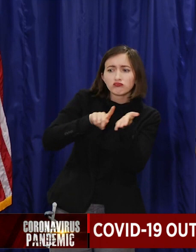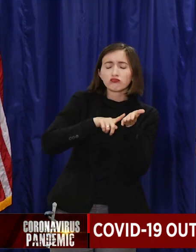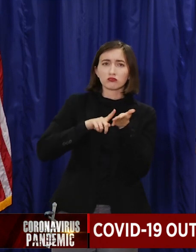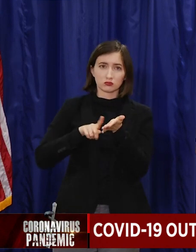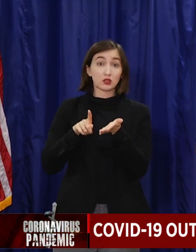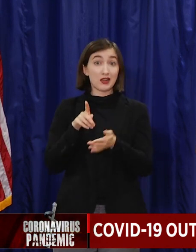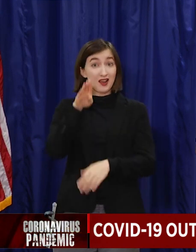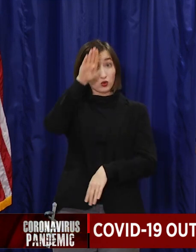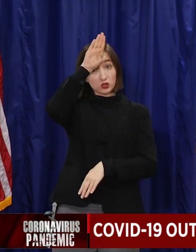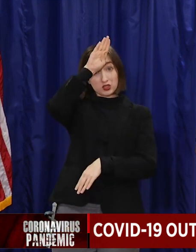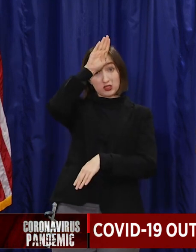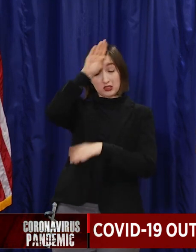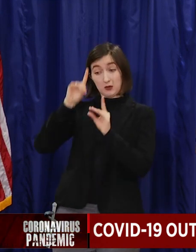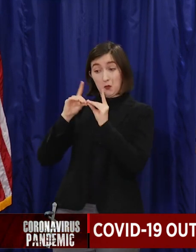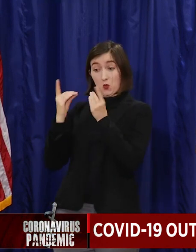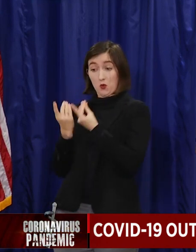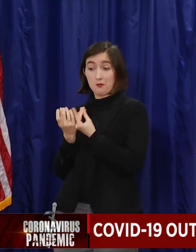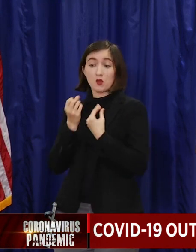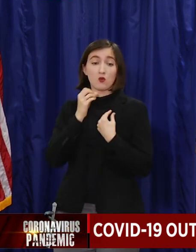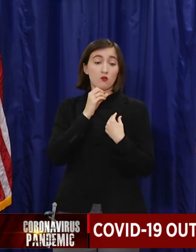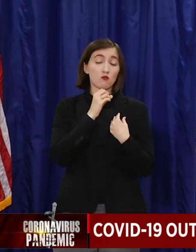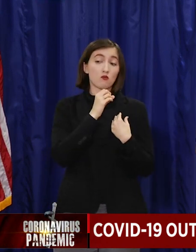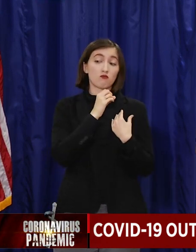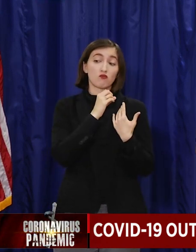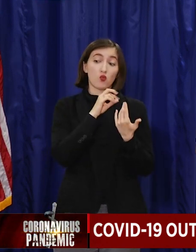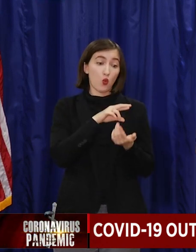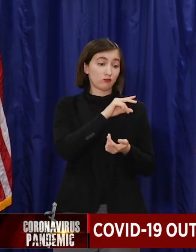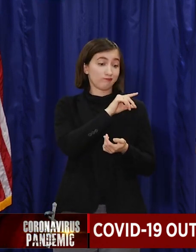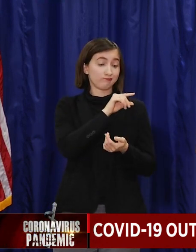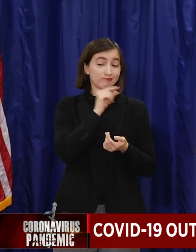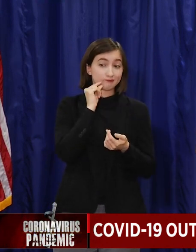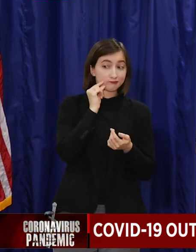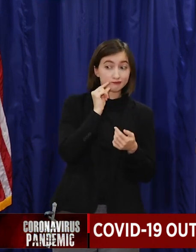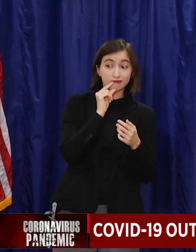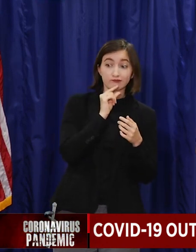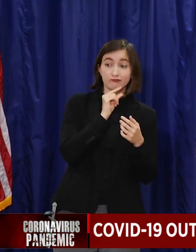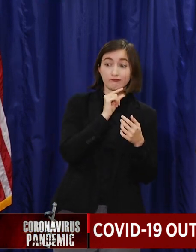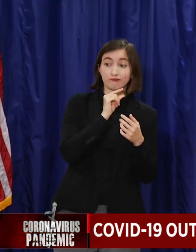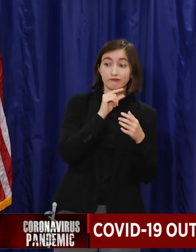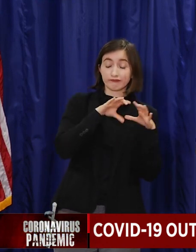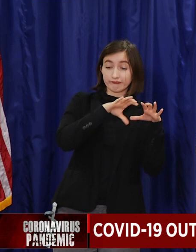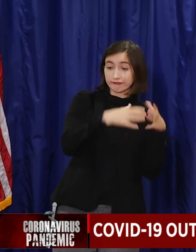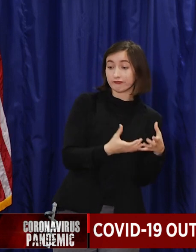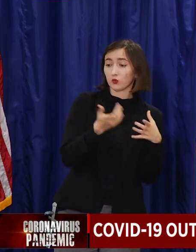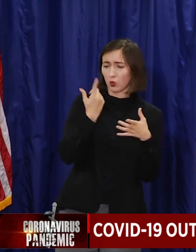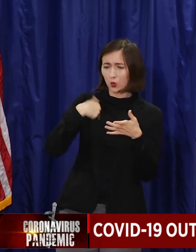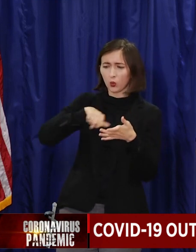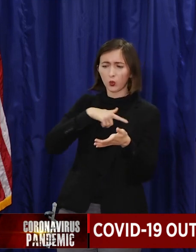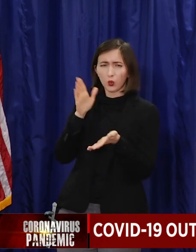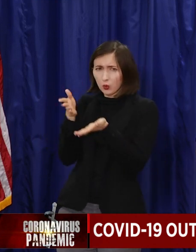BUT NOW THAT SOCIAL DISTANCING GUIDELINES ARE EXTENDED TO THE END OF GUIDELINES ARE EXTENDED TO THE END OF THIS MONTH. IT IS NOT LOOKING END OF THIS MONTH. IT IS NOT LOOKING GOOD AND DALLAS MAVERICKS OWNER THIS MONTH. IT IS NOT LOOKING GOOD AND DALLAS MAVERICKS OWNER MARK CUBAN WHO THOUGHT IT WOULD